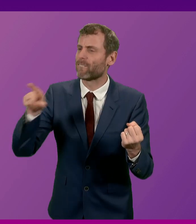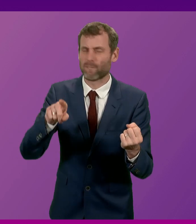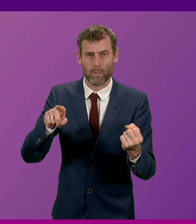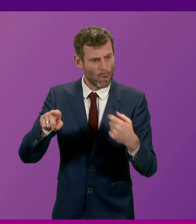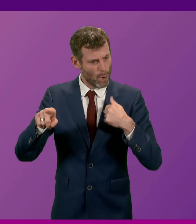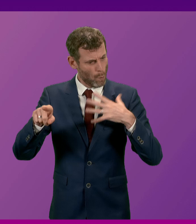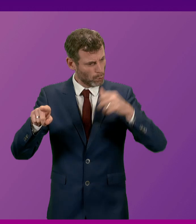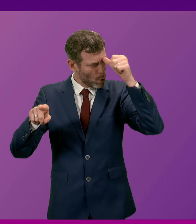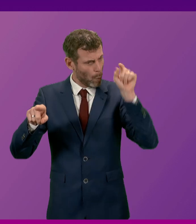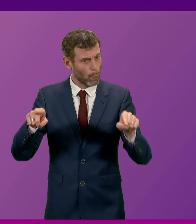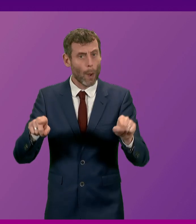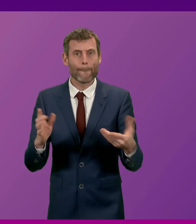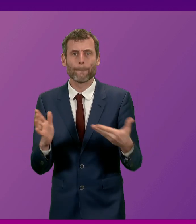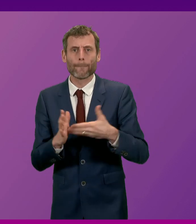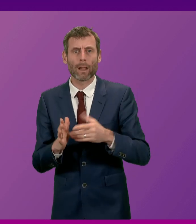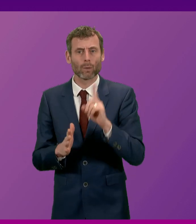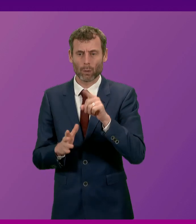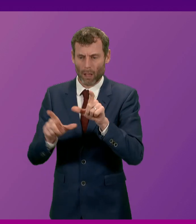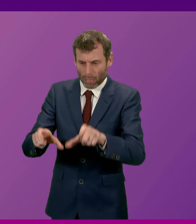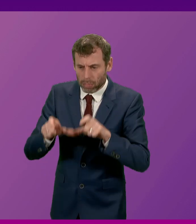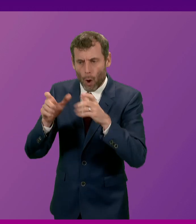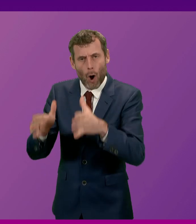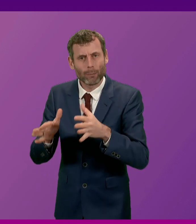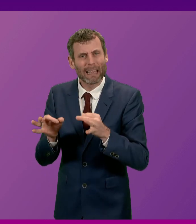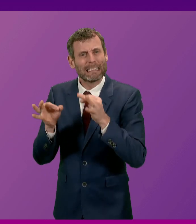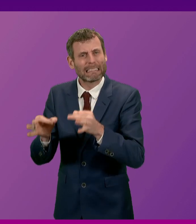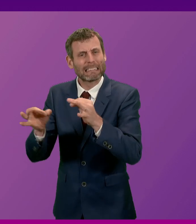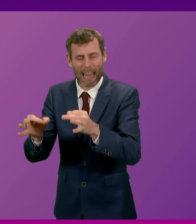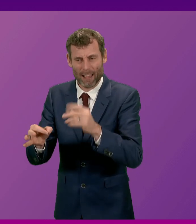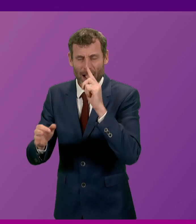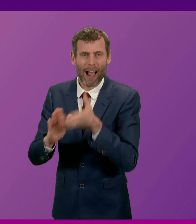delayed discharge and ensure that we have the resources in place to support the delivery of